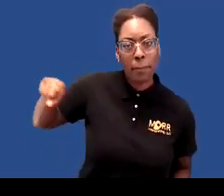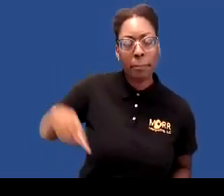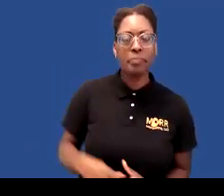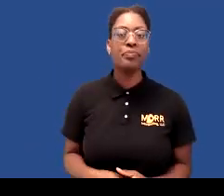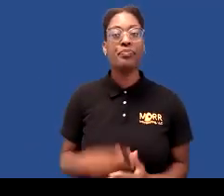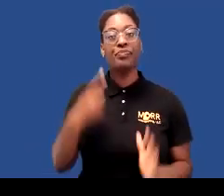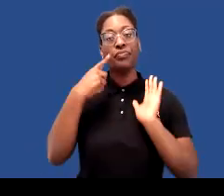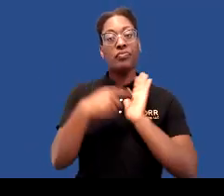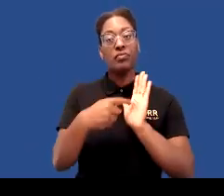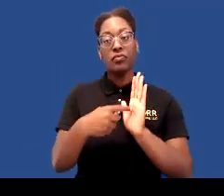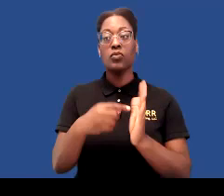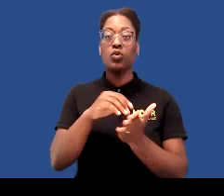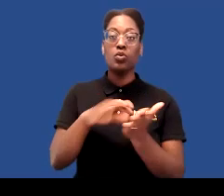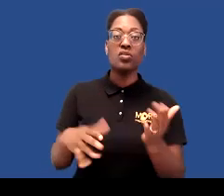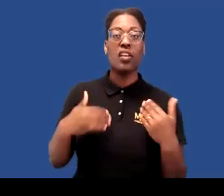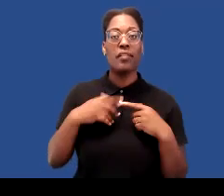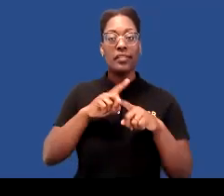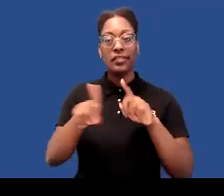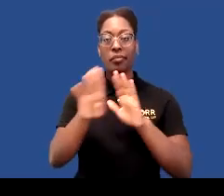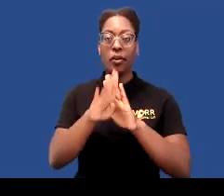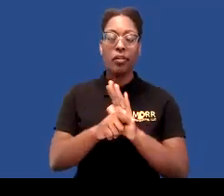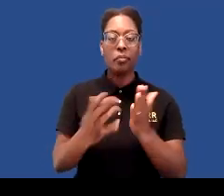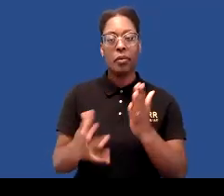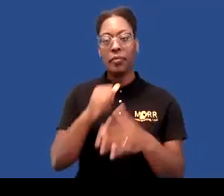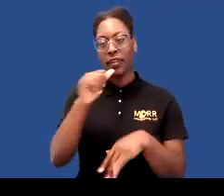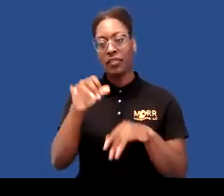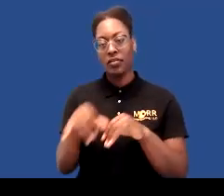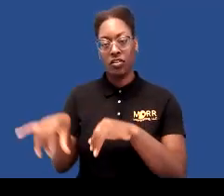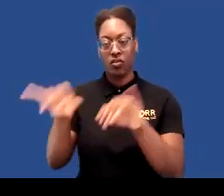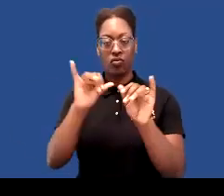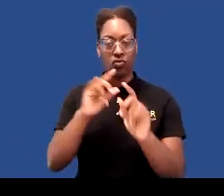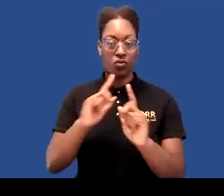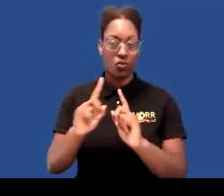and different maybe non-standard discourses, who in their writing samples to me